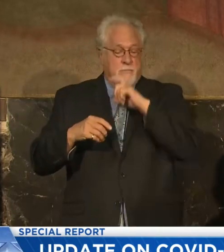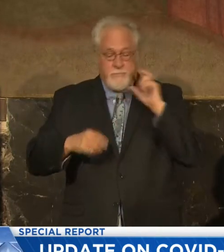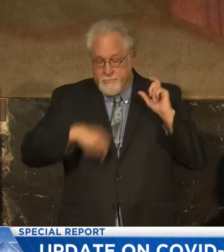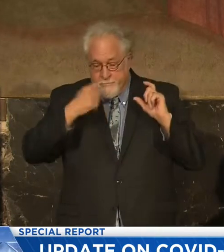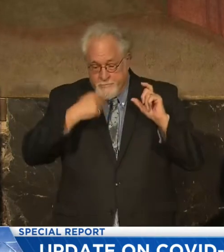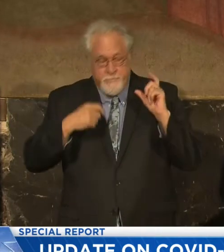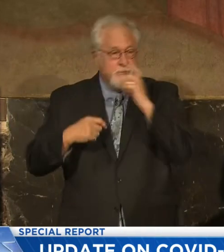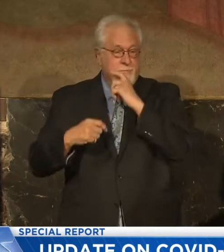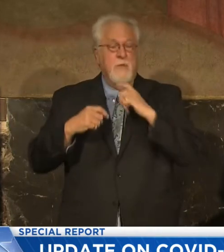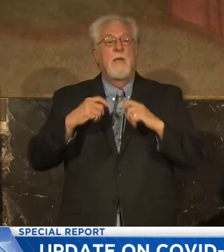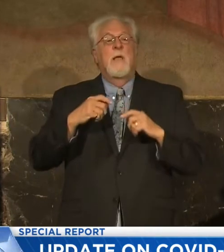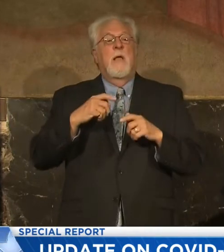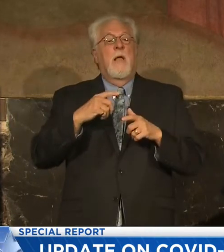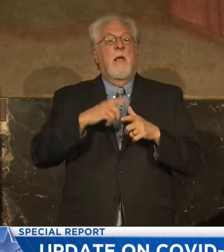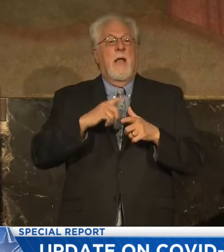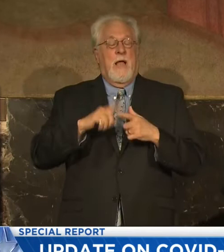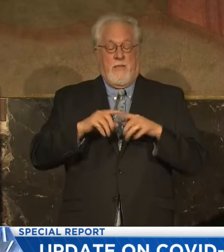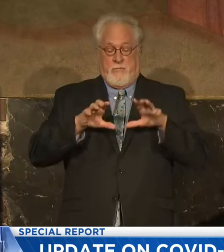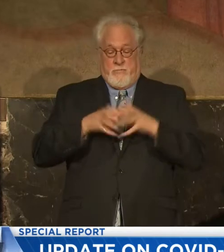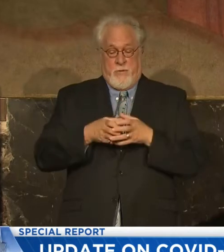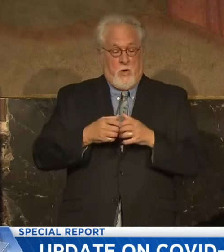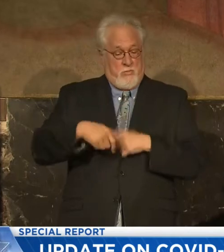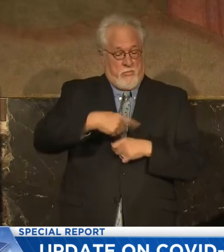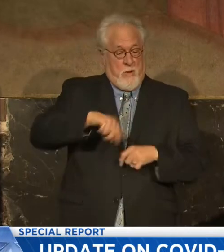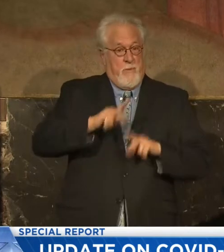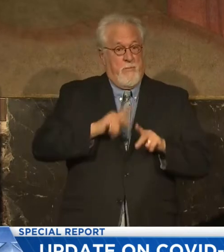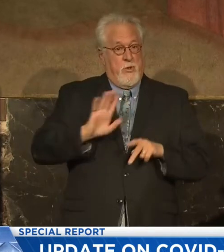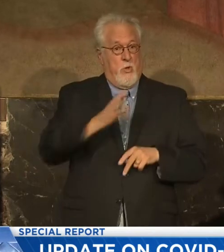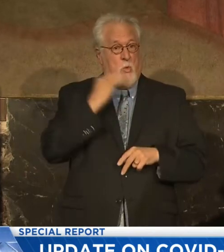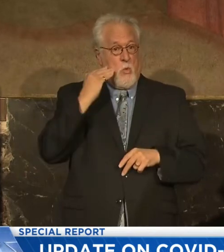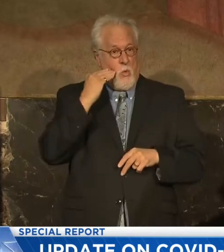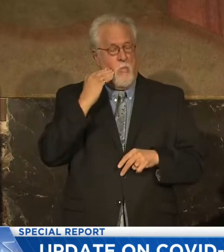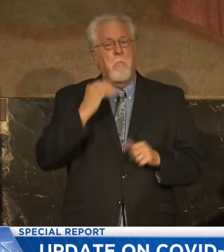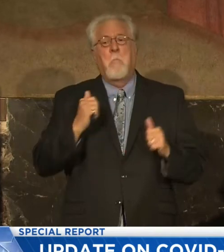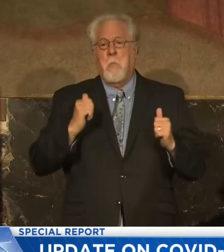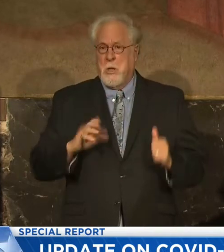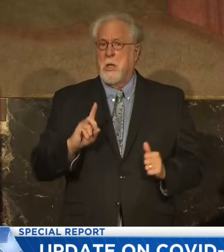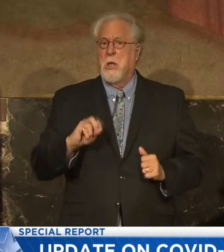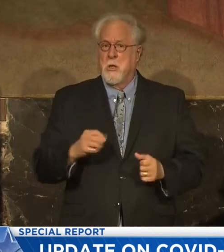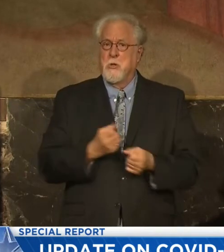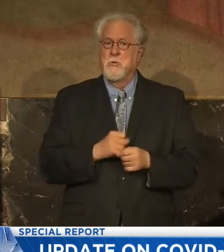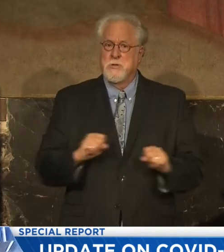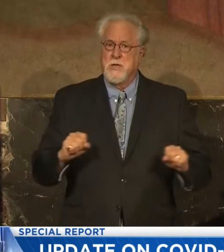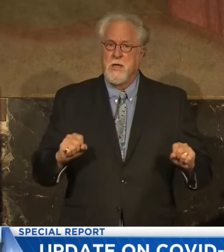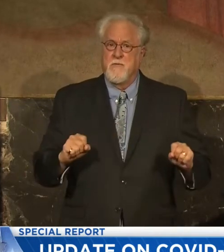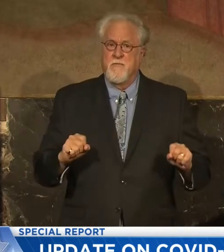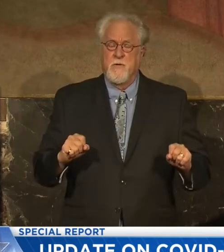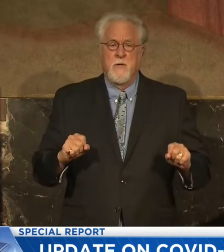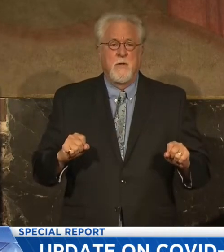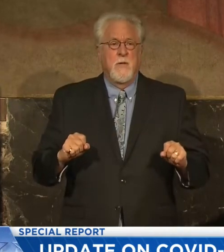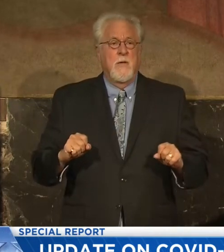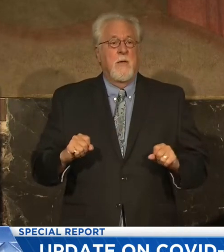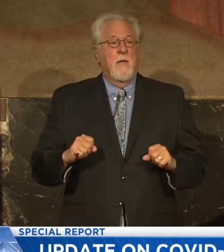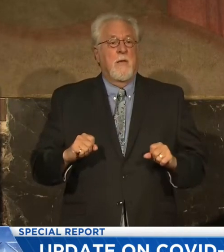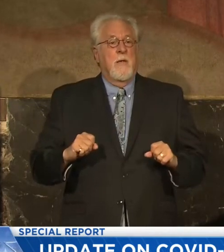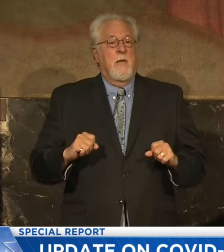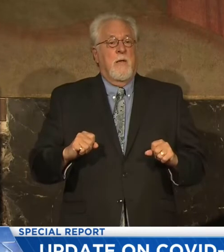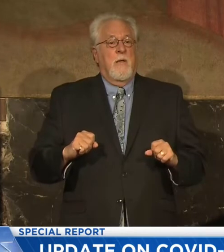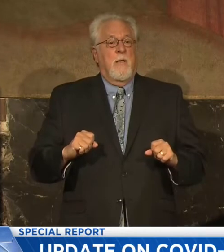HOWEVER, IF YOU GO OUT TO EAT AND INDIVIDUALS ARE SERVING YOU AND EMPLOYEES HAVE THEIR MASKS ON AND YOU WHERE YOUR MASK TO